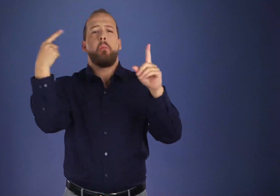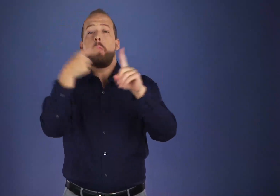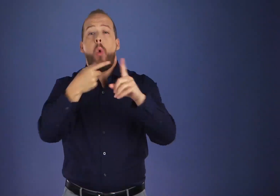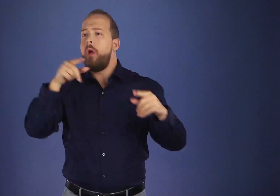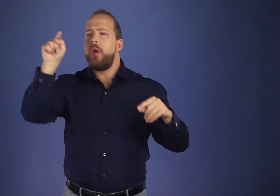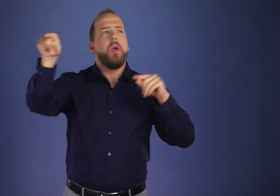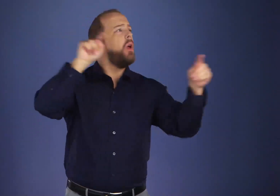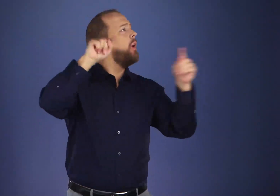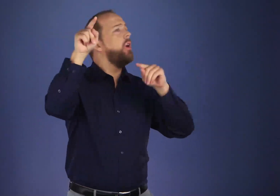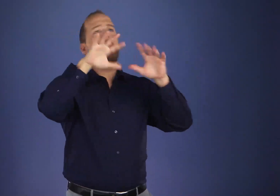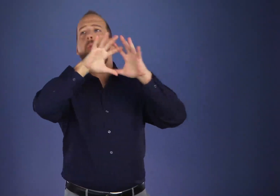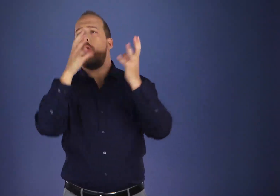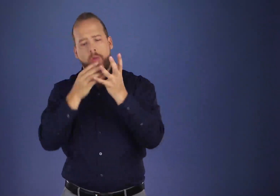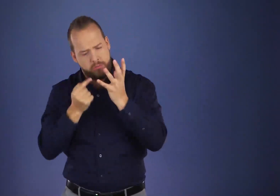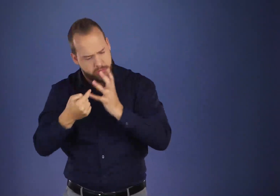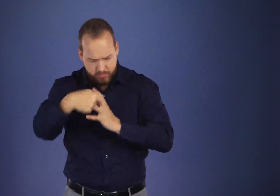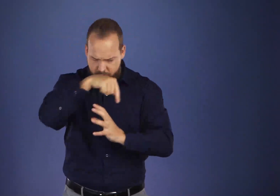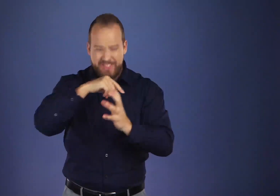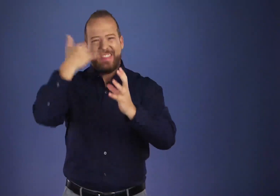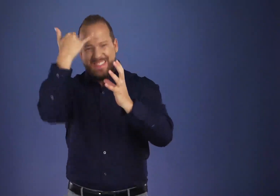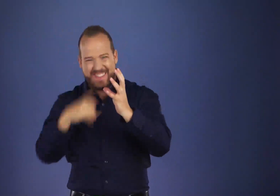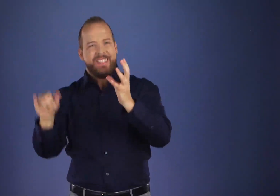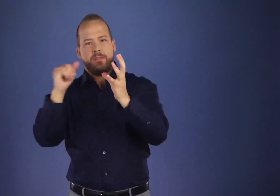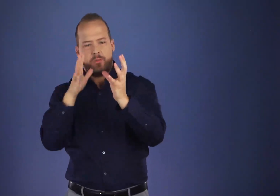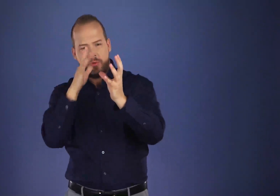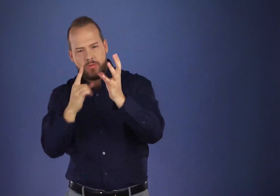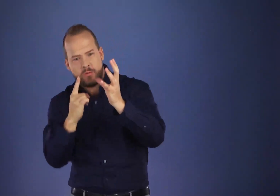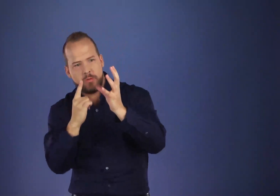their dependence upon a Higher Power worked.